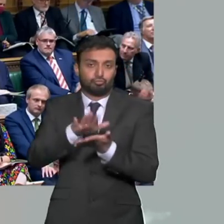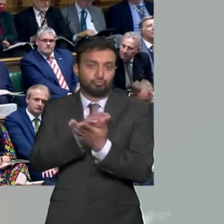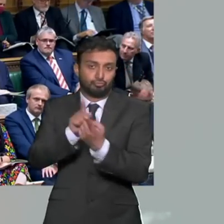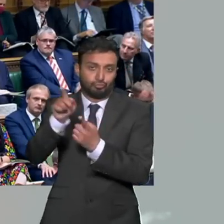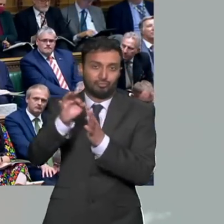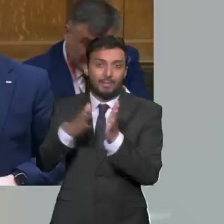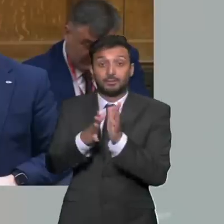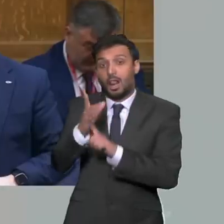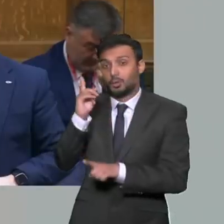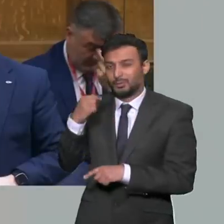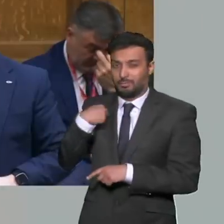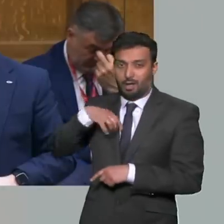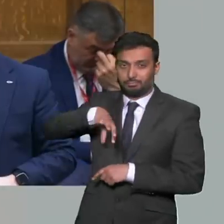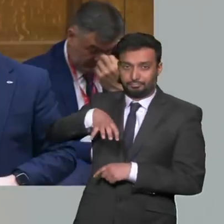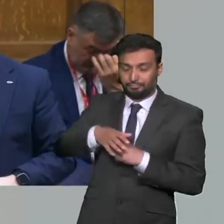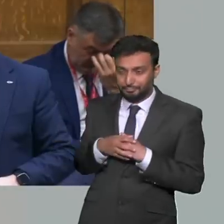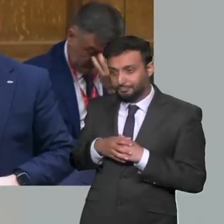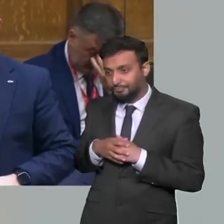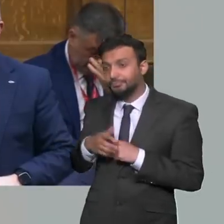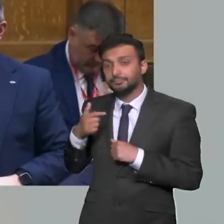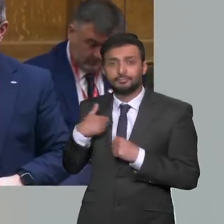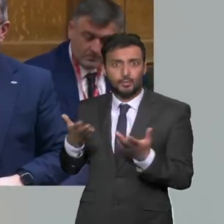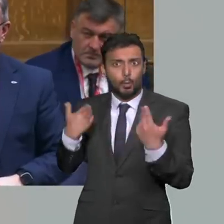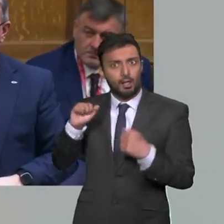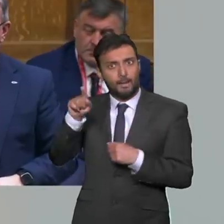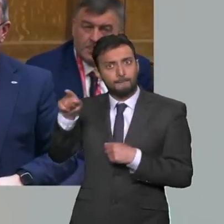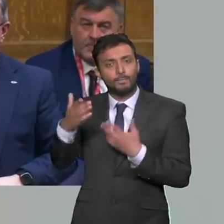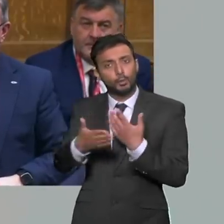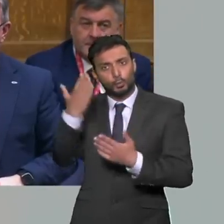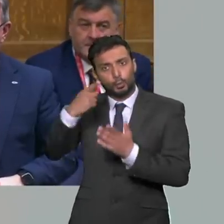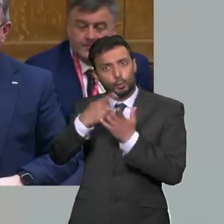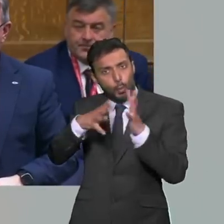We welcome his commitment to introduce legislation to deal with the protocol and the Irish sea